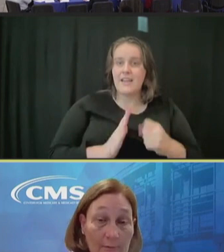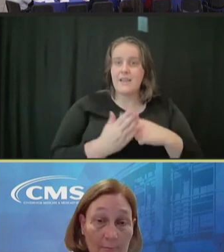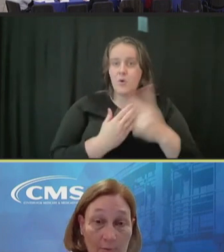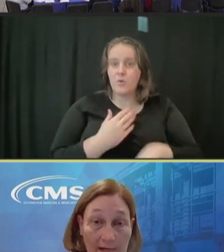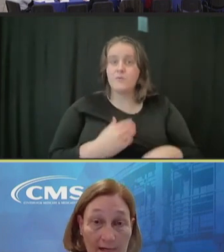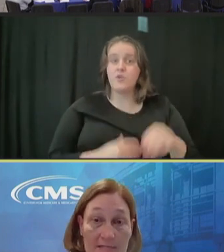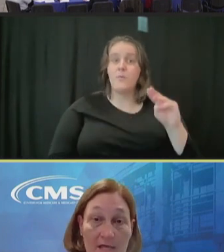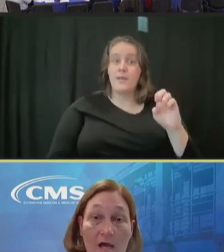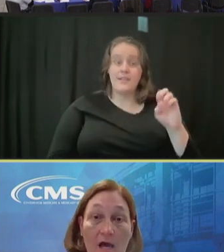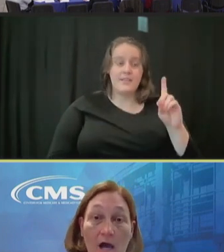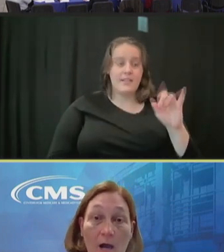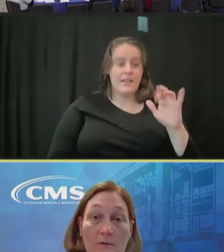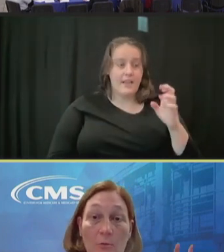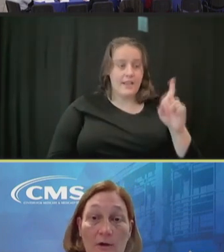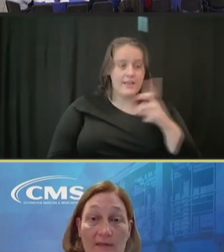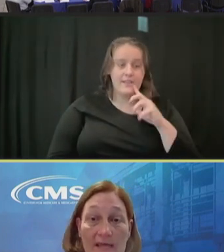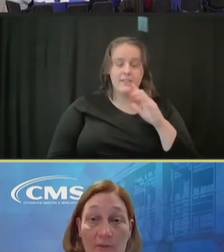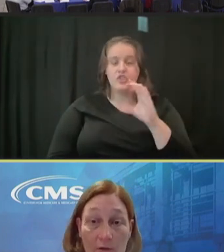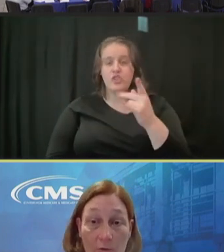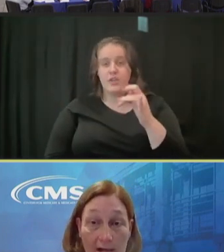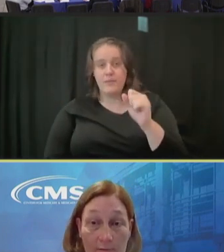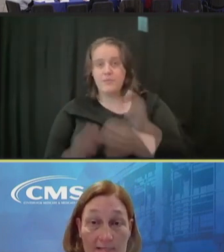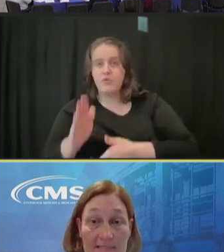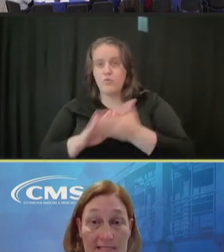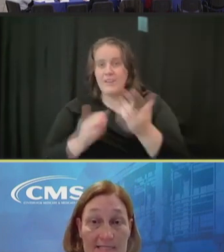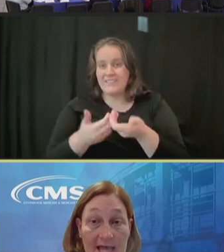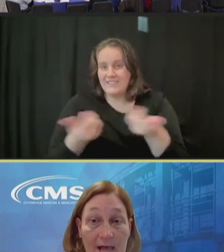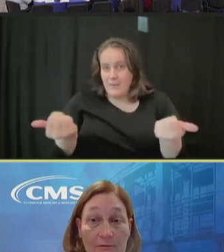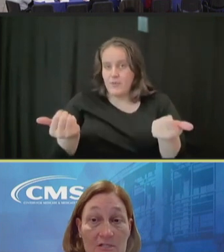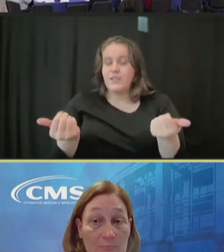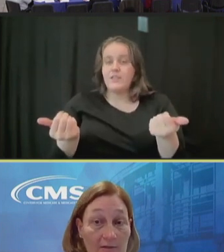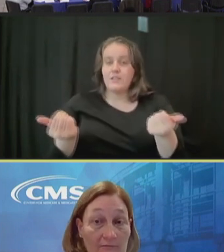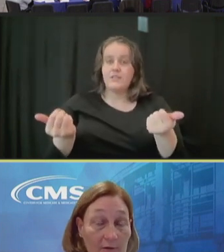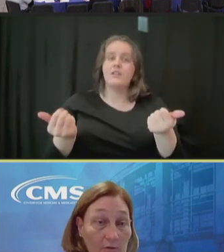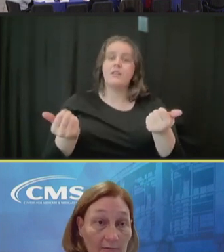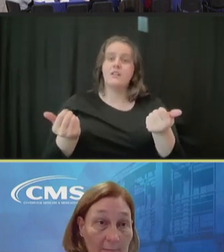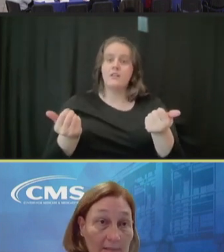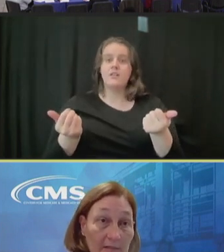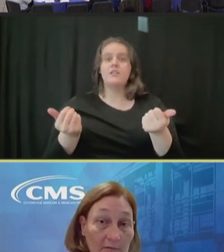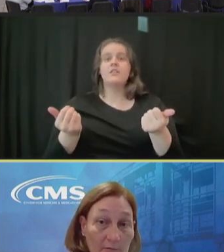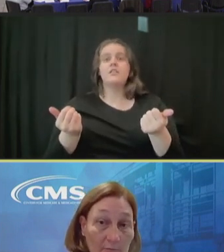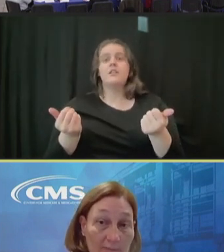two separate programs -- within requirements established by the federal government and,